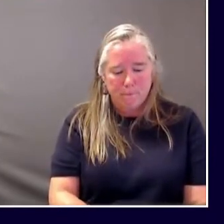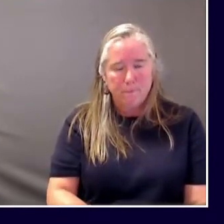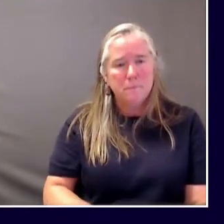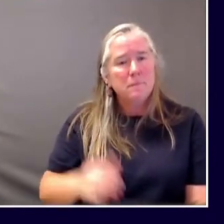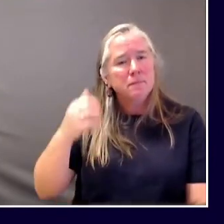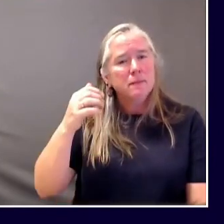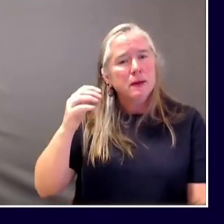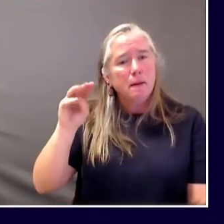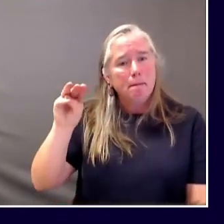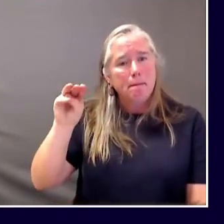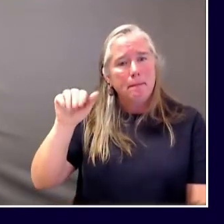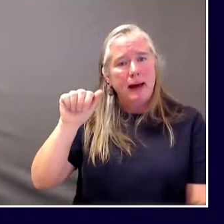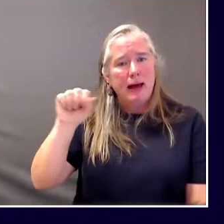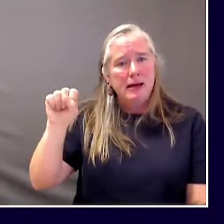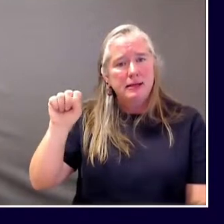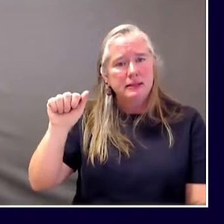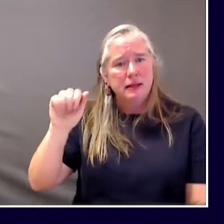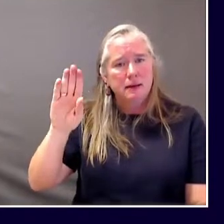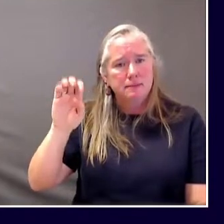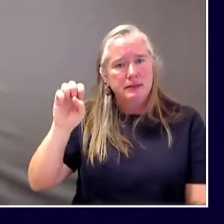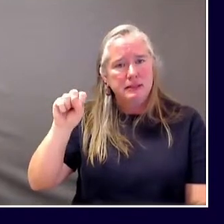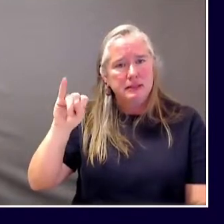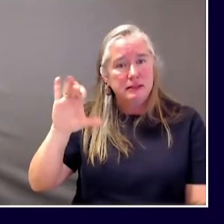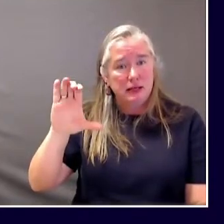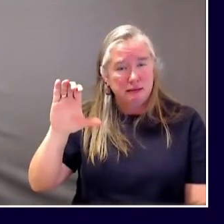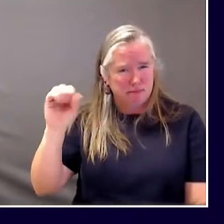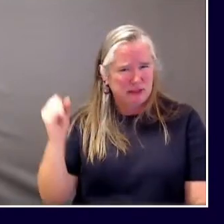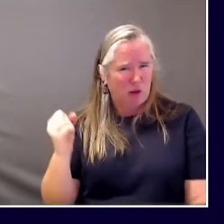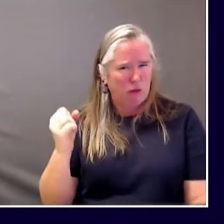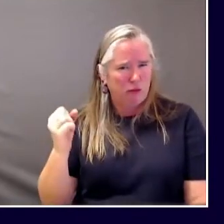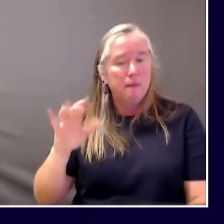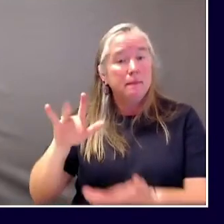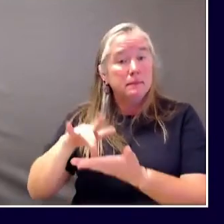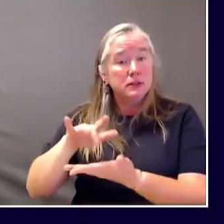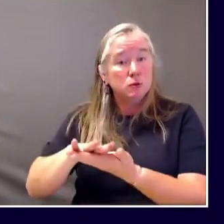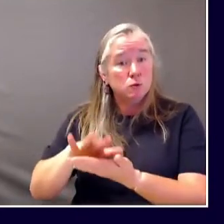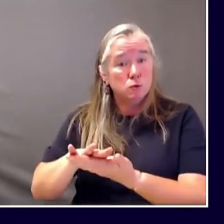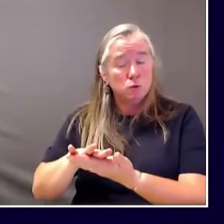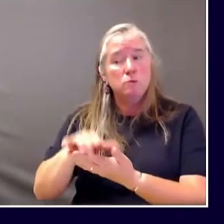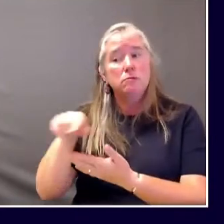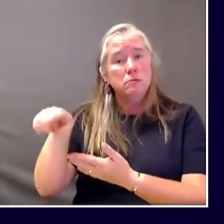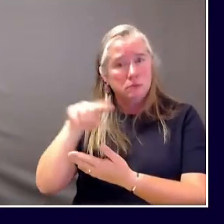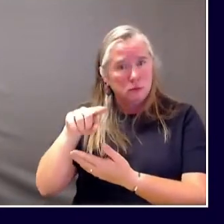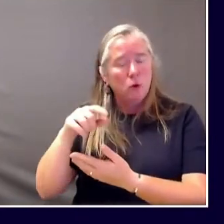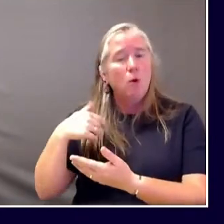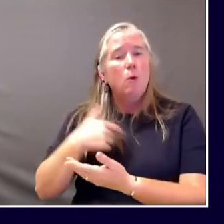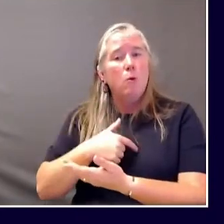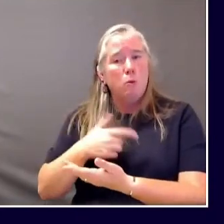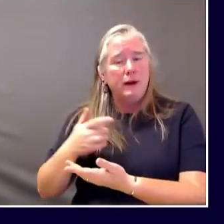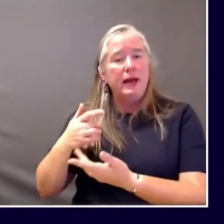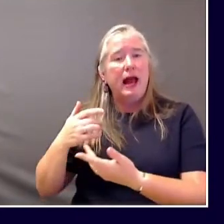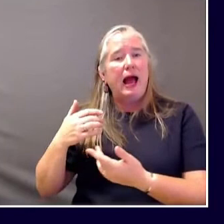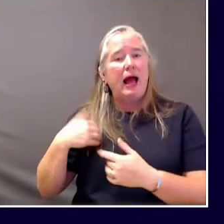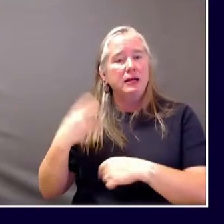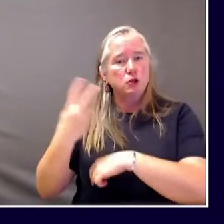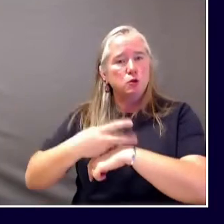school we brought some of our